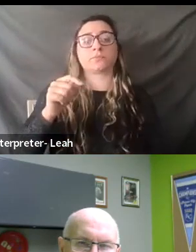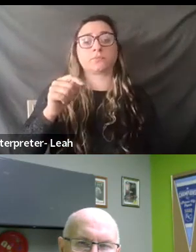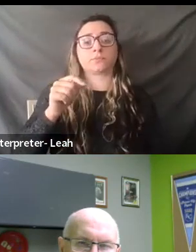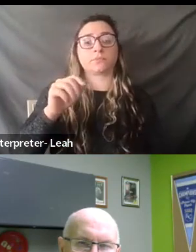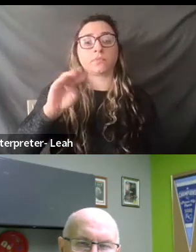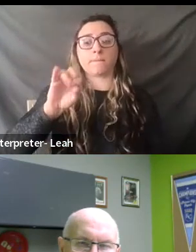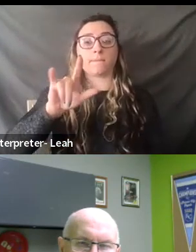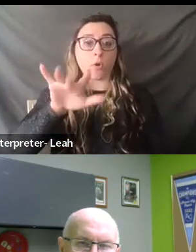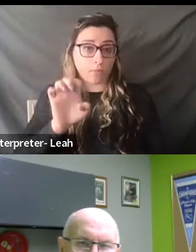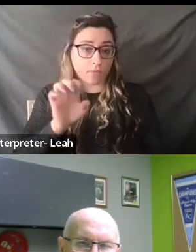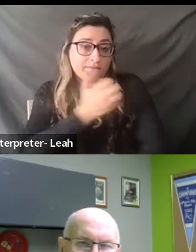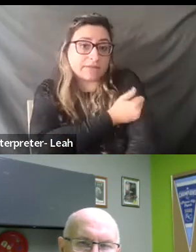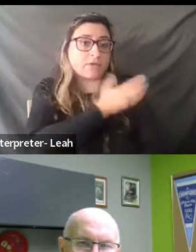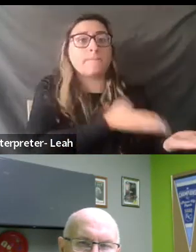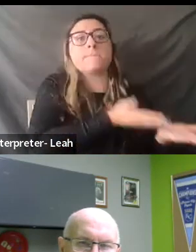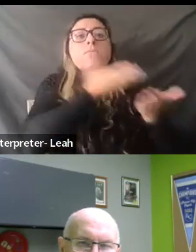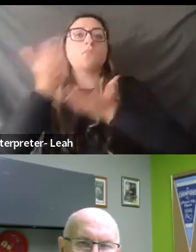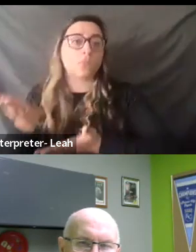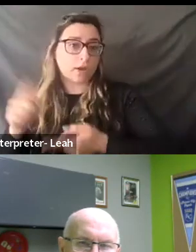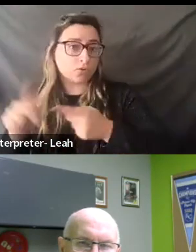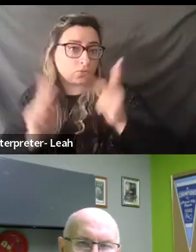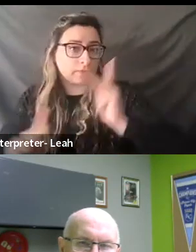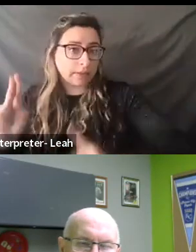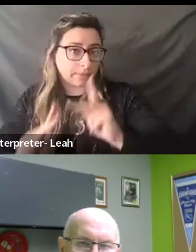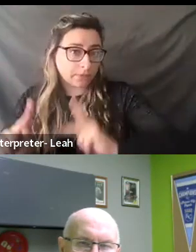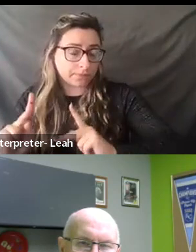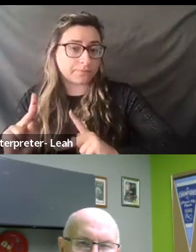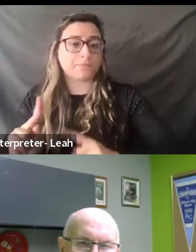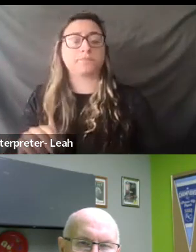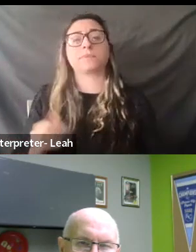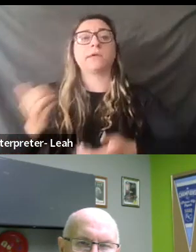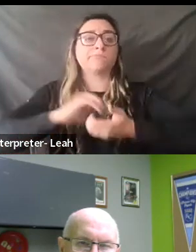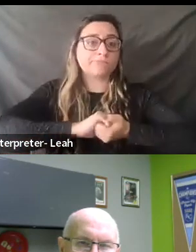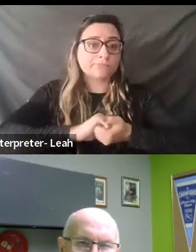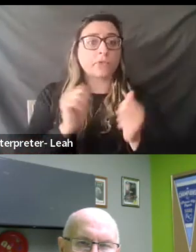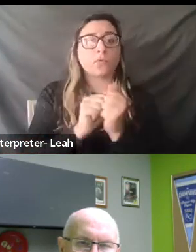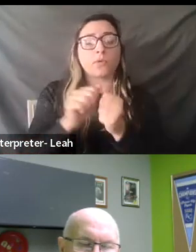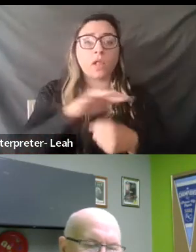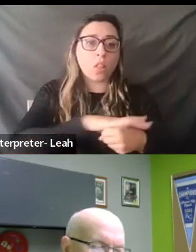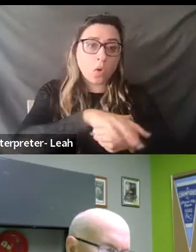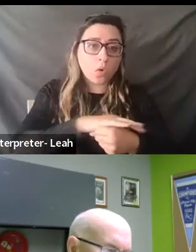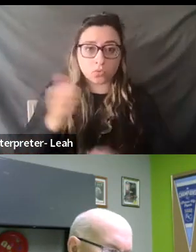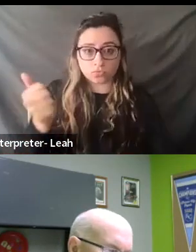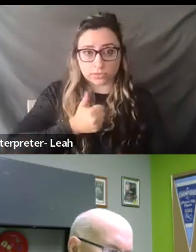We onboarded eight centers for independent living in the states of Montana, Missouri, and Arkansas, where the COVID-19 vaccination rates were low and infection rates were high.